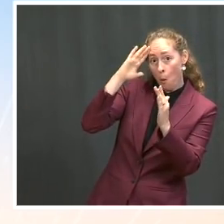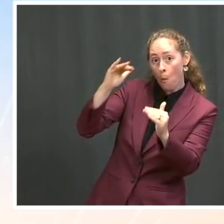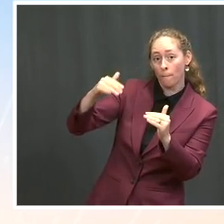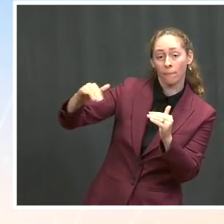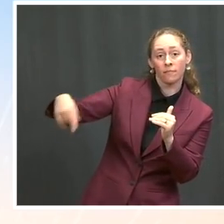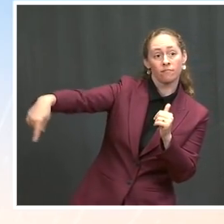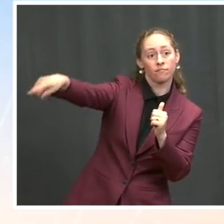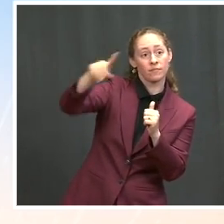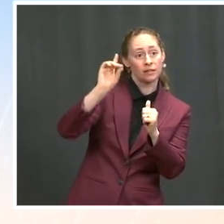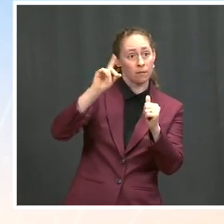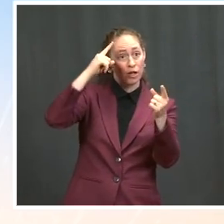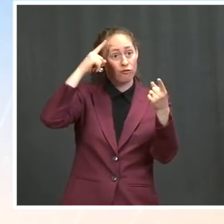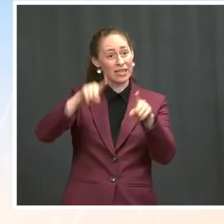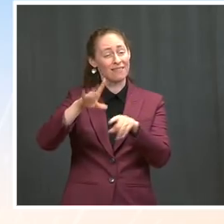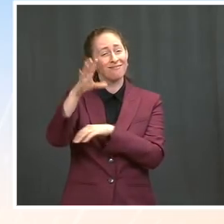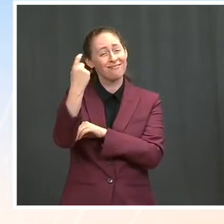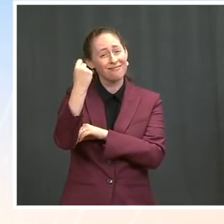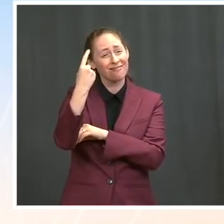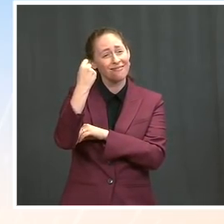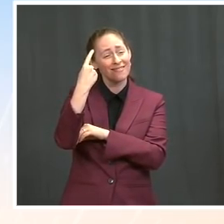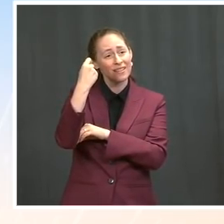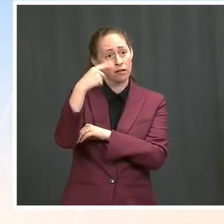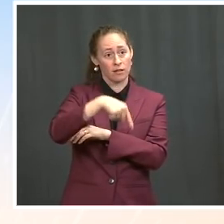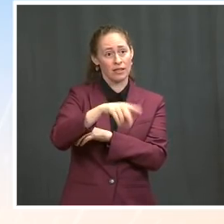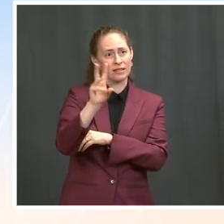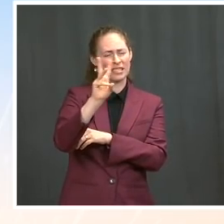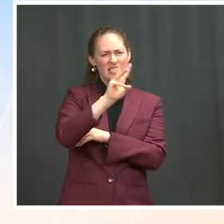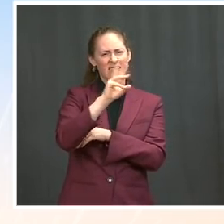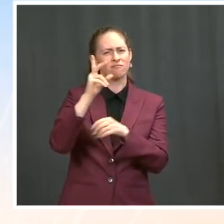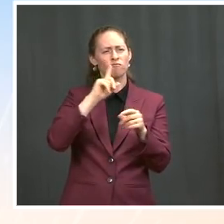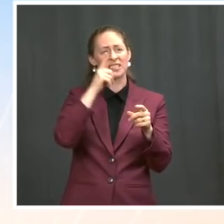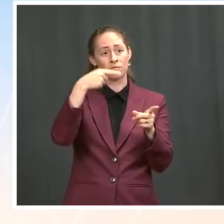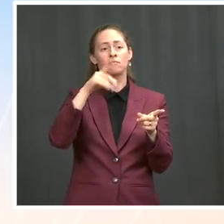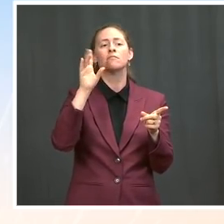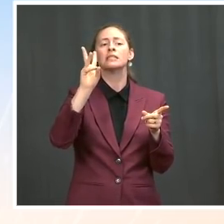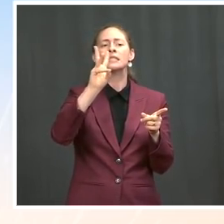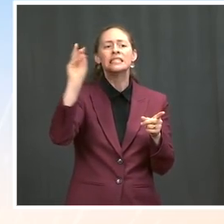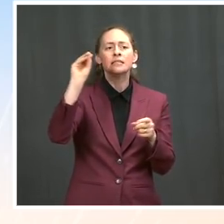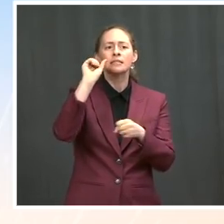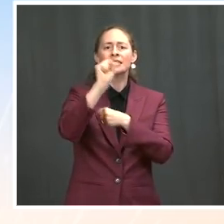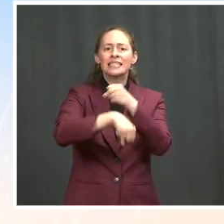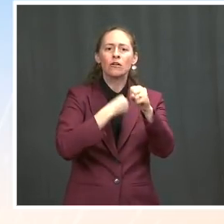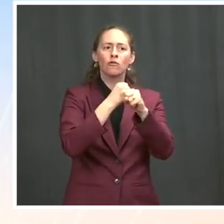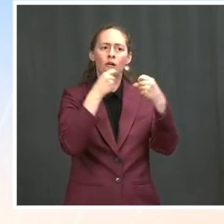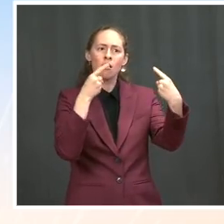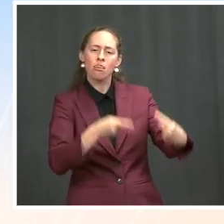a 60-year battle to make voting more accessible, more available to Americans across the country.